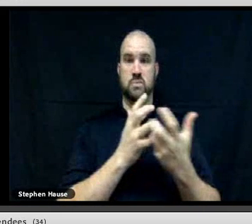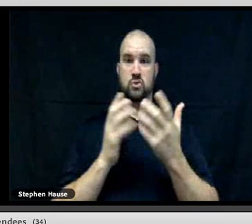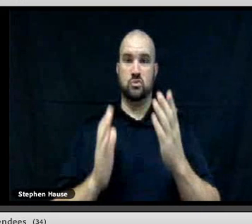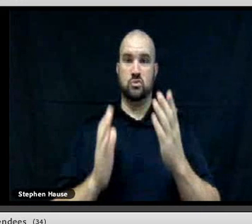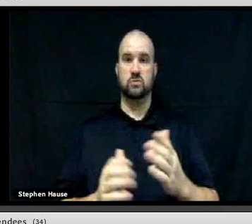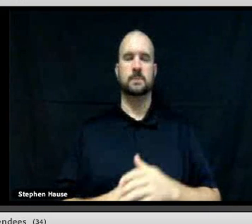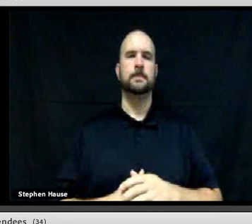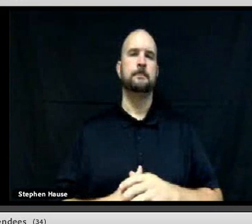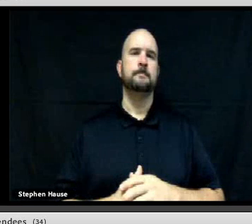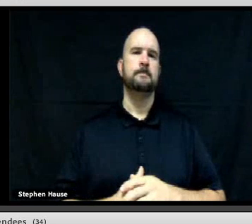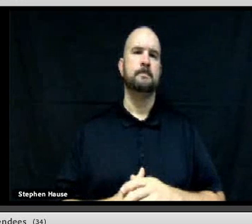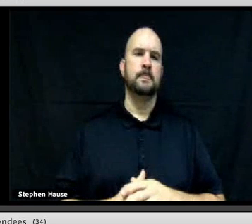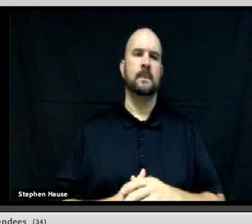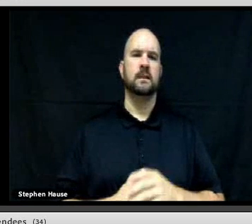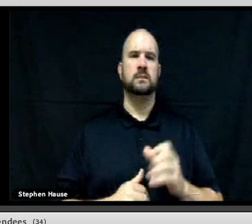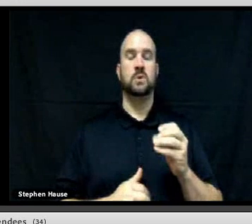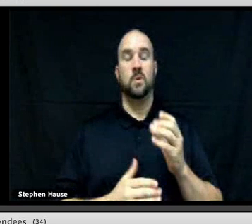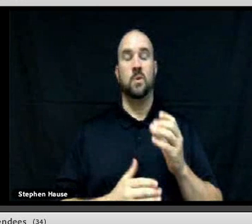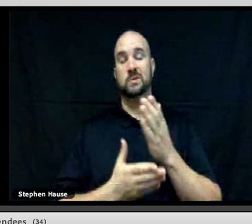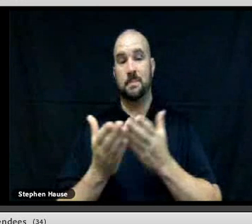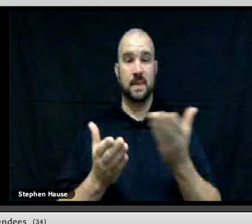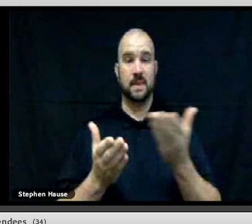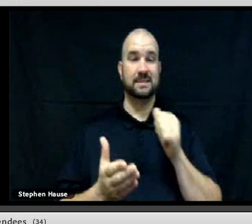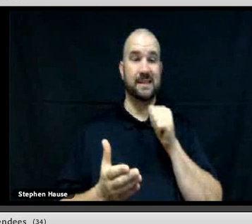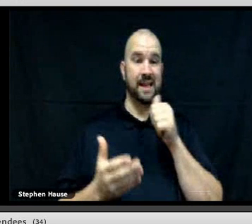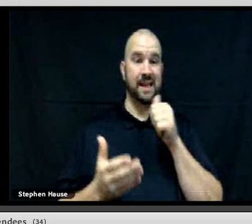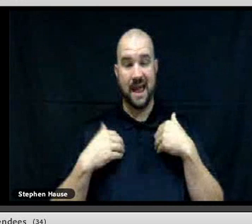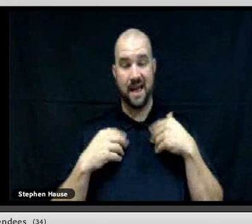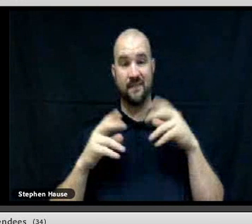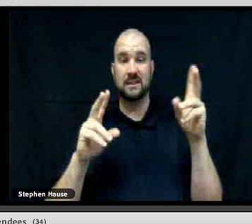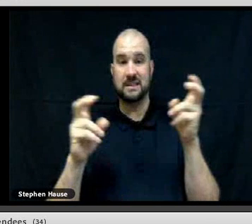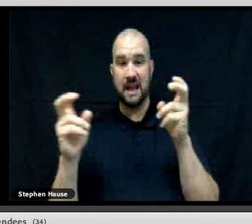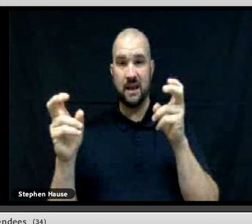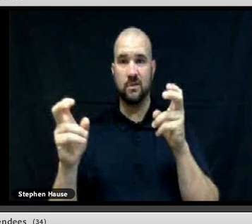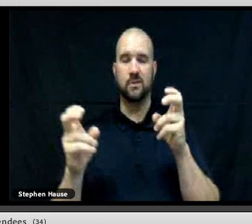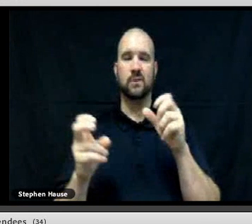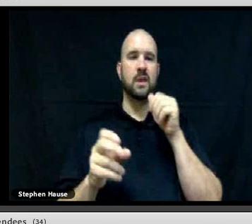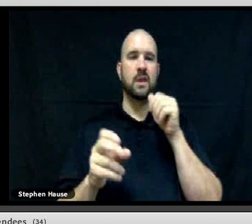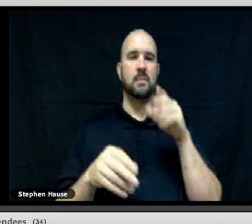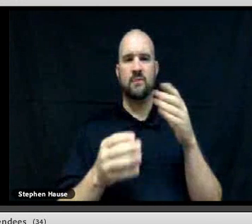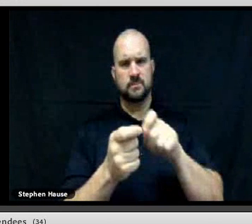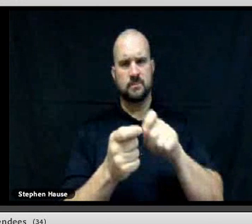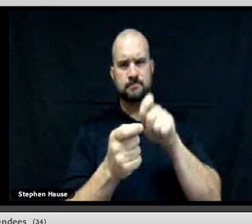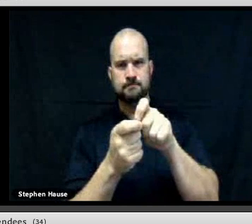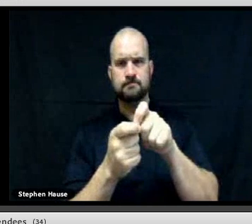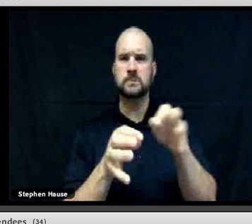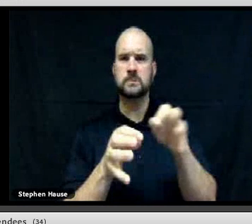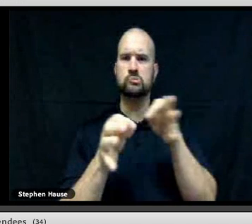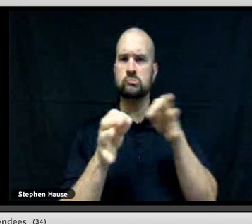providing a concise and descriptive title, um, is very helpful to the user.